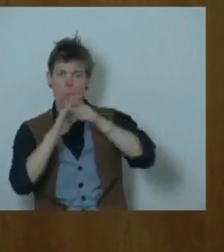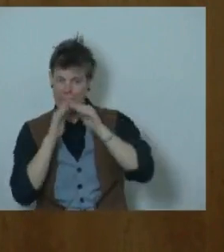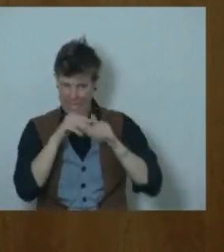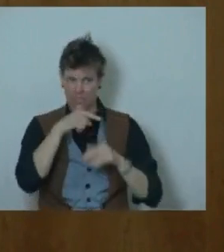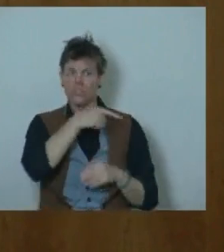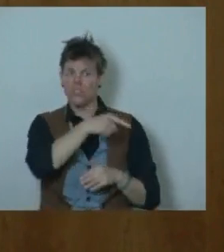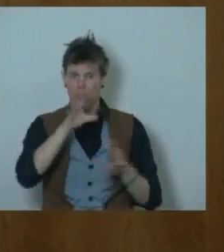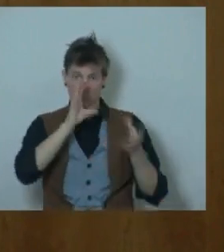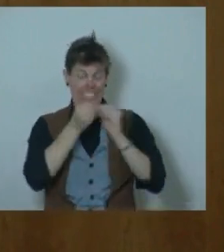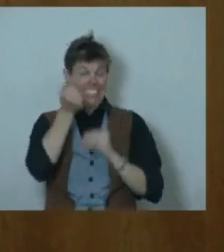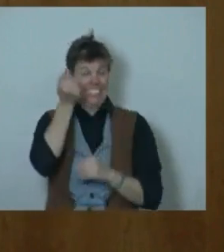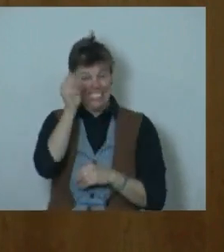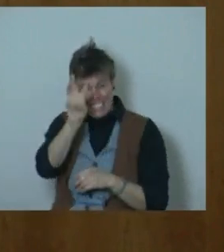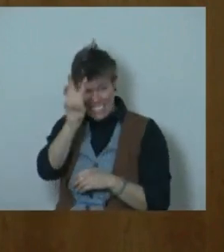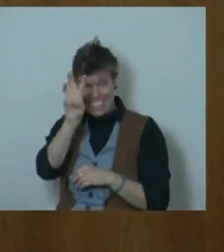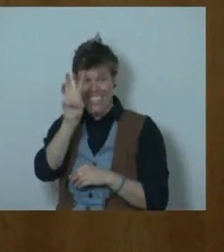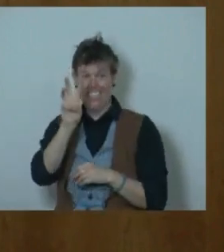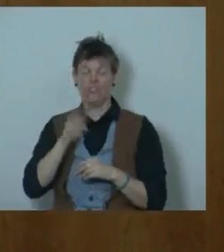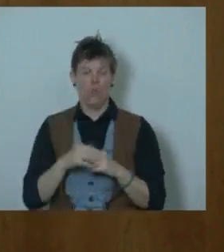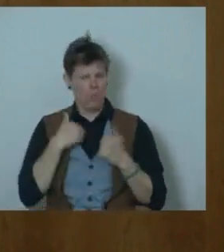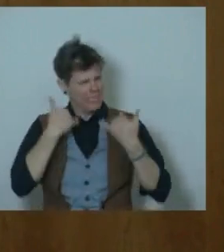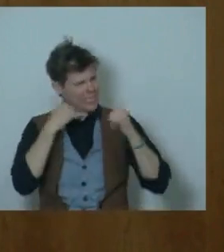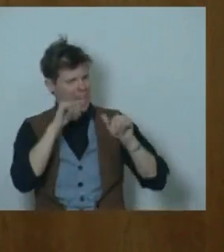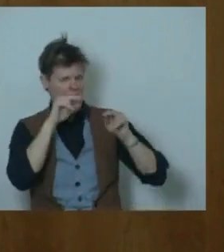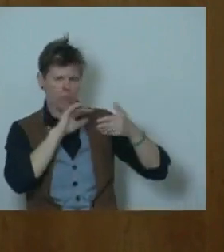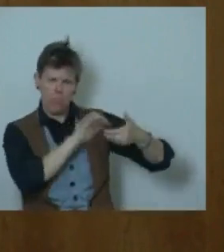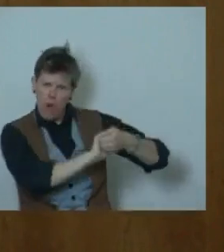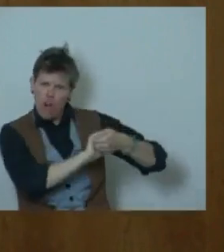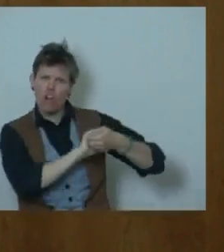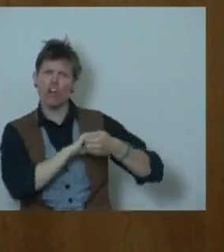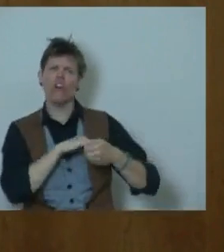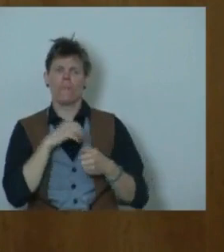WE ARE OUT IN 16 OF 23 OF THE TRIBES.